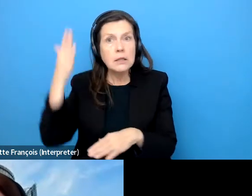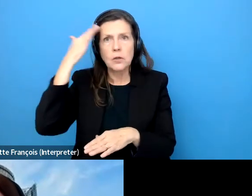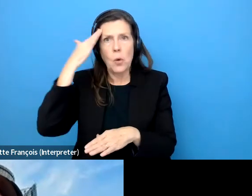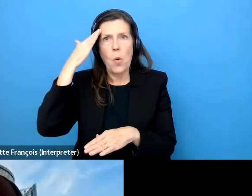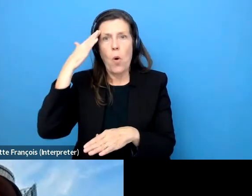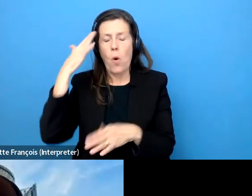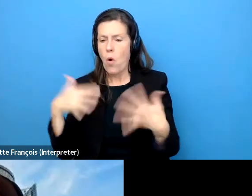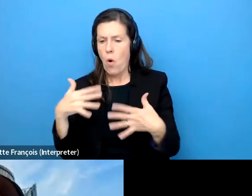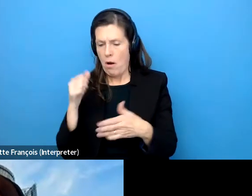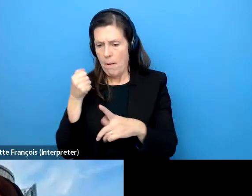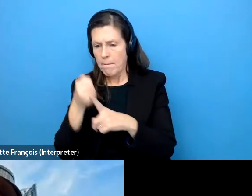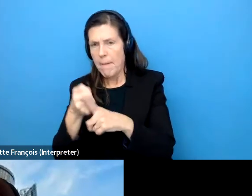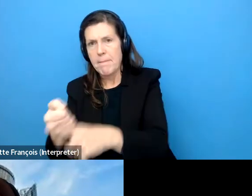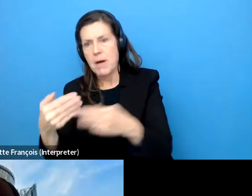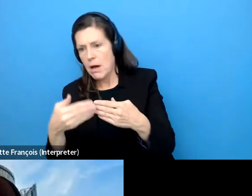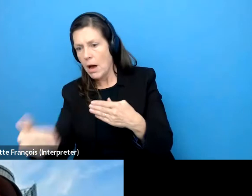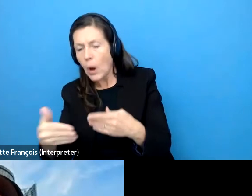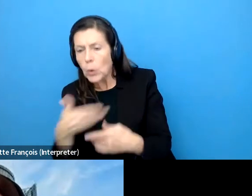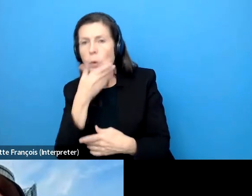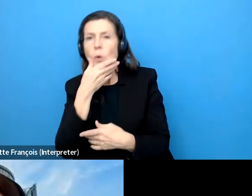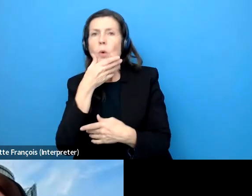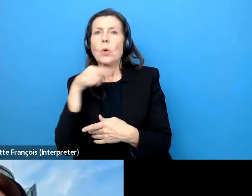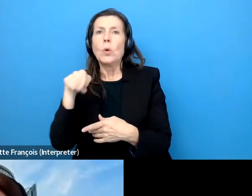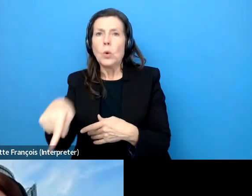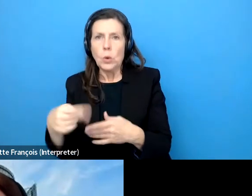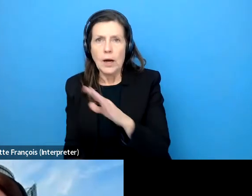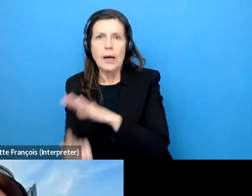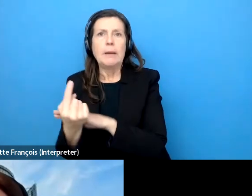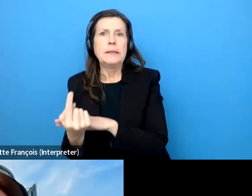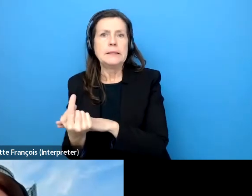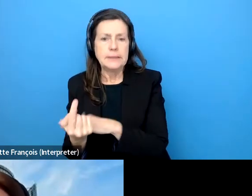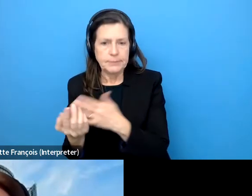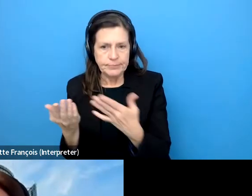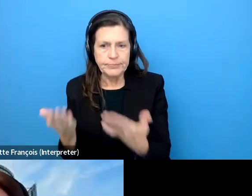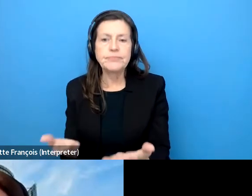Awareness-raising of these activities in this sense is essential